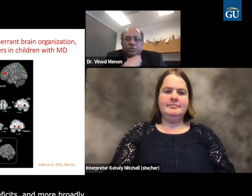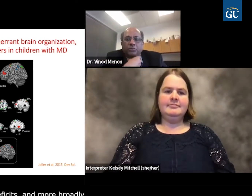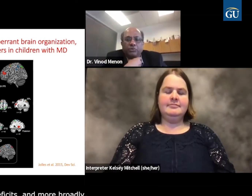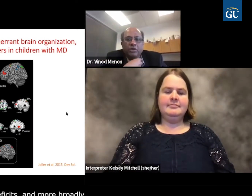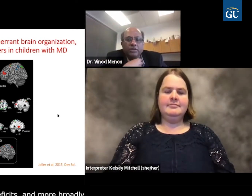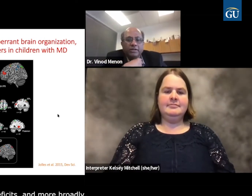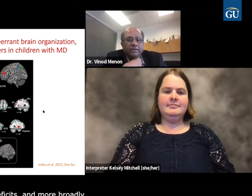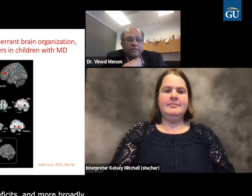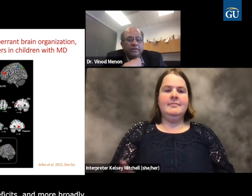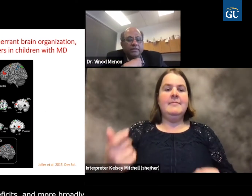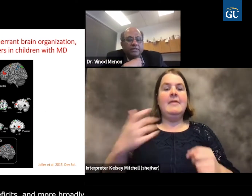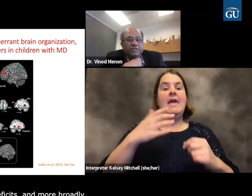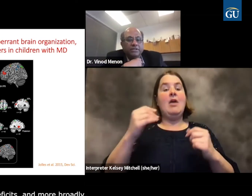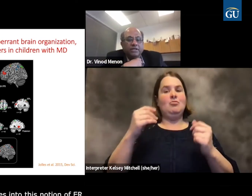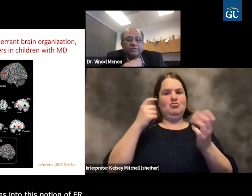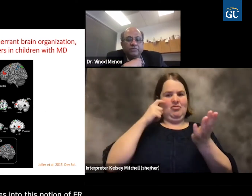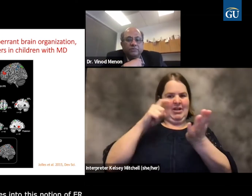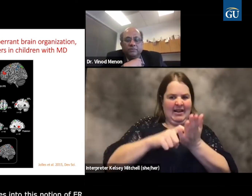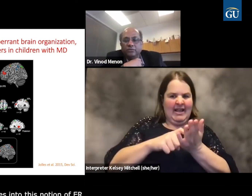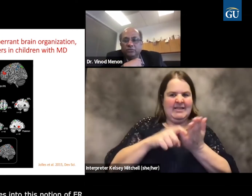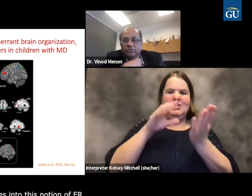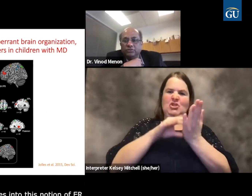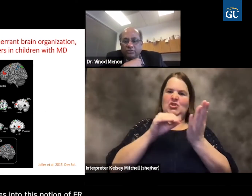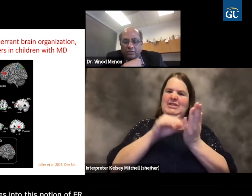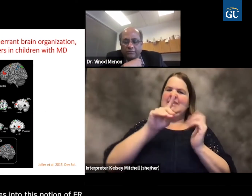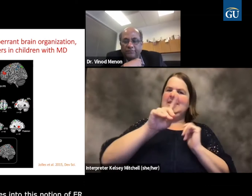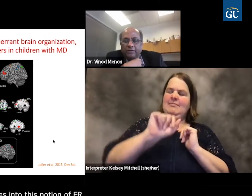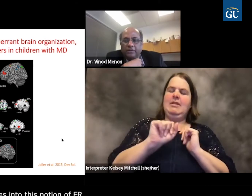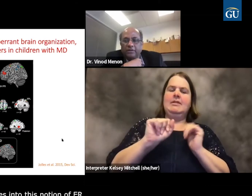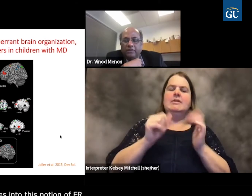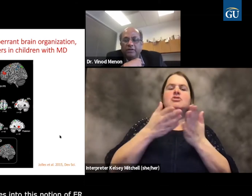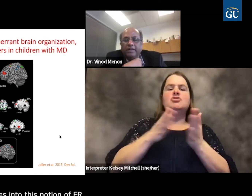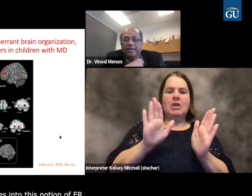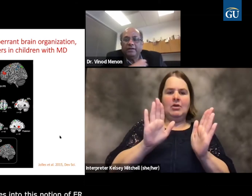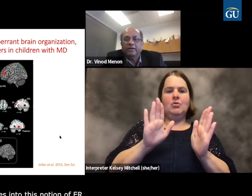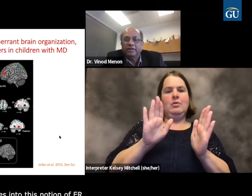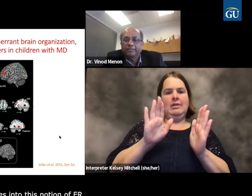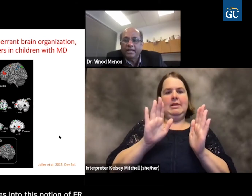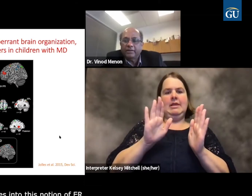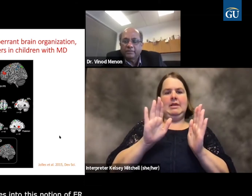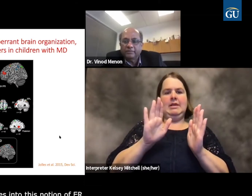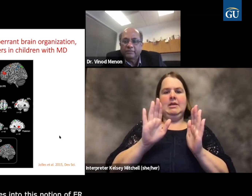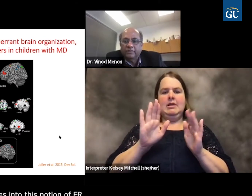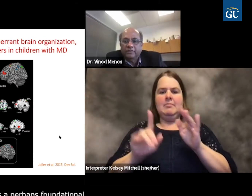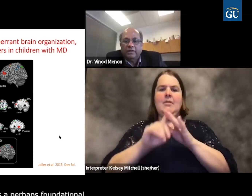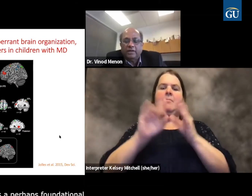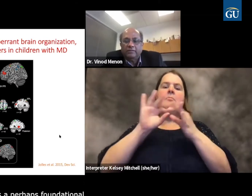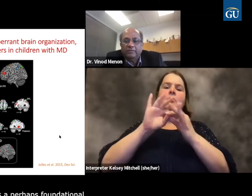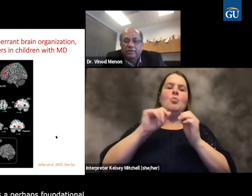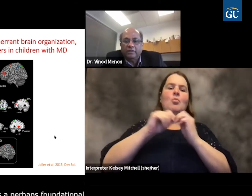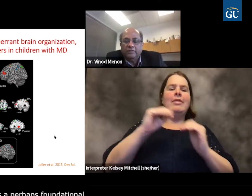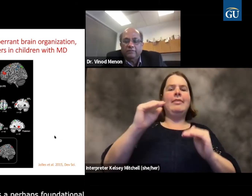learning deficits and more broadly it actually ties into this notion of